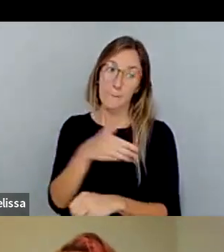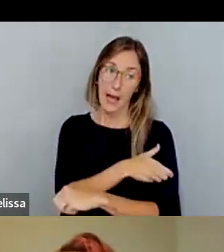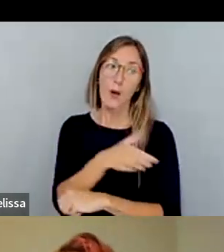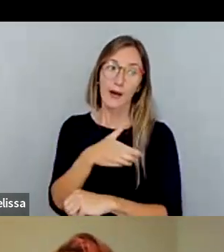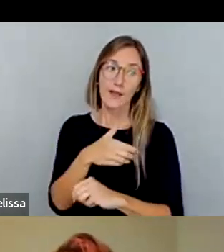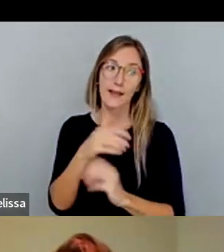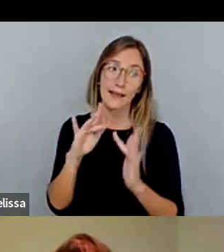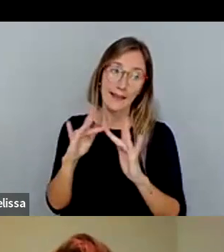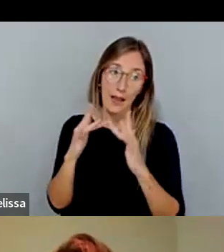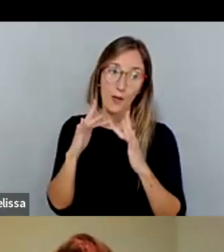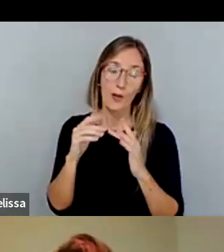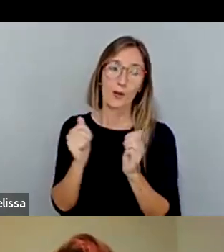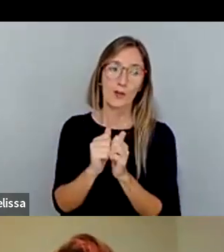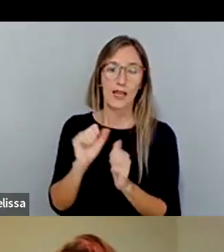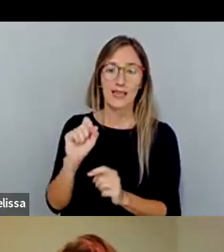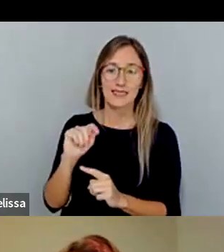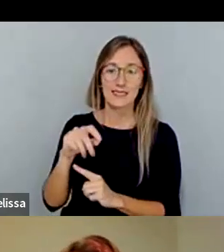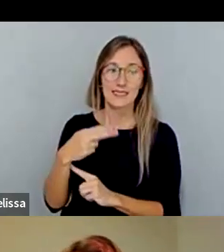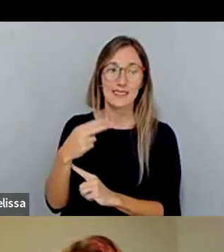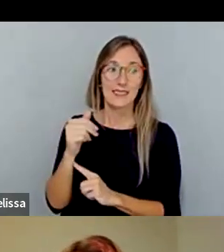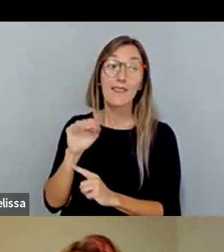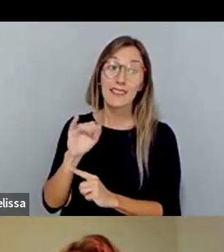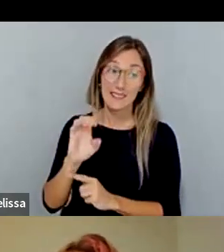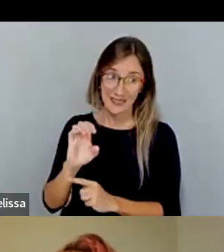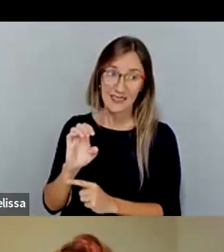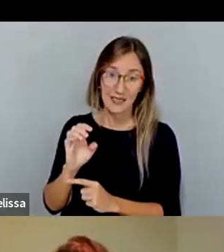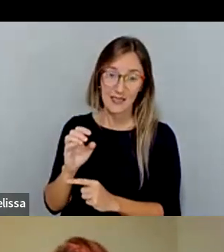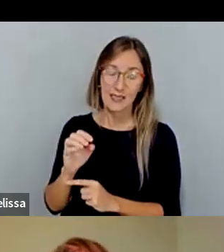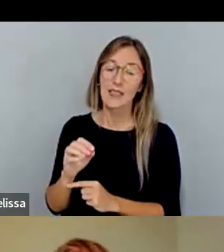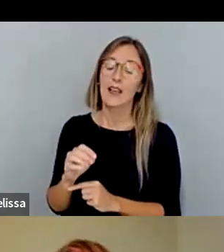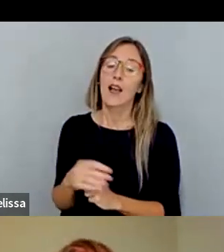I will. We have a number of folks here that have a really